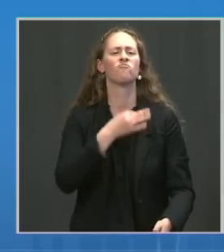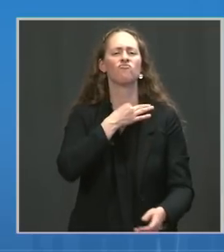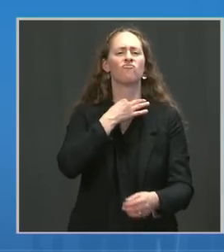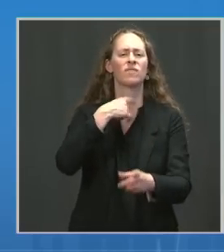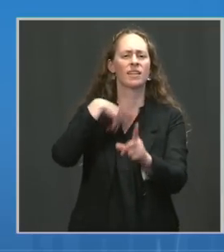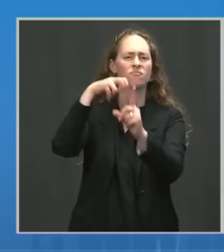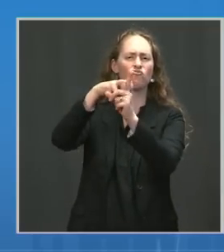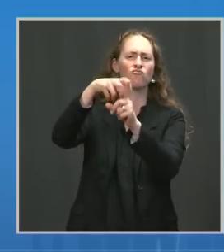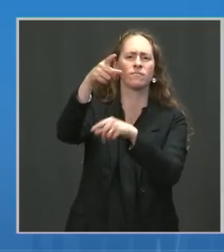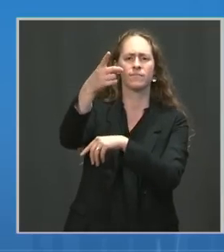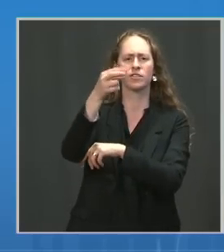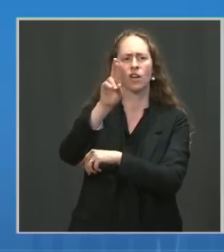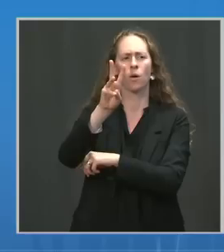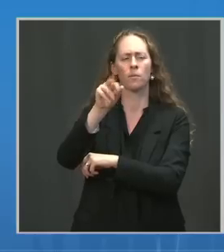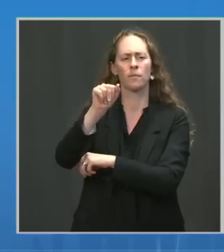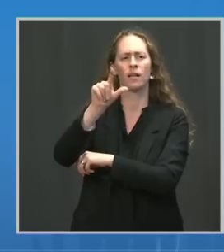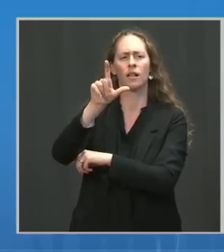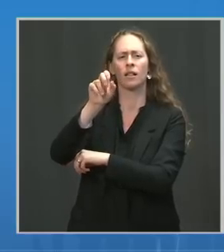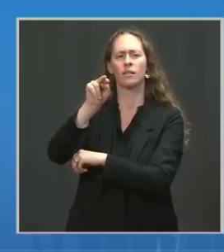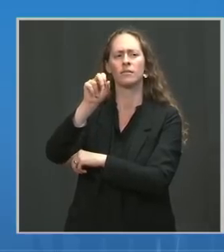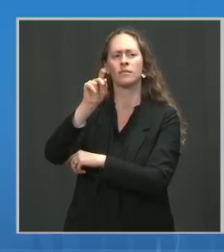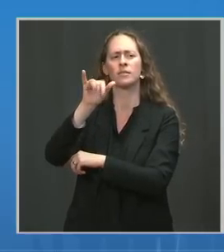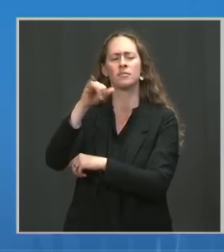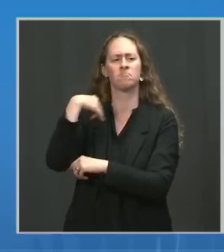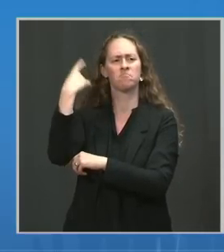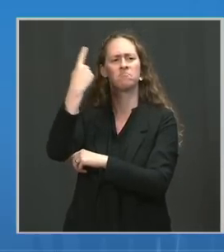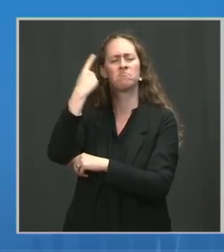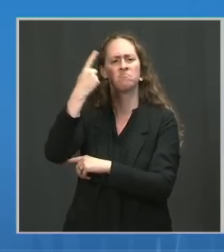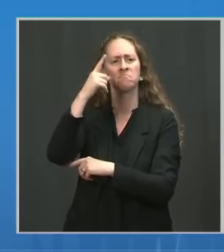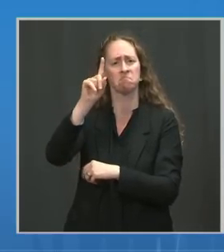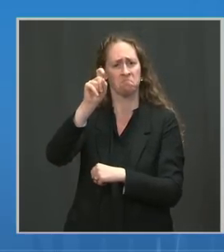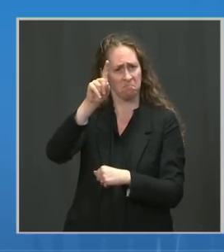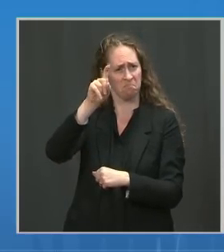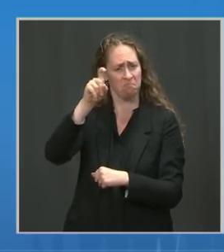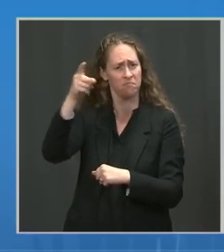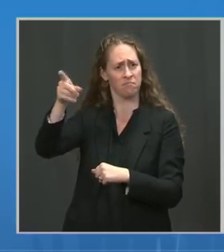you know, whether the CDC is tracking COVID-19 booster shots